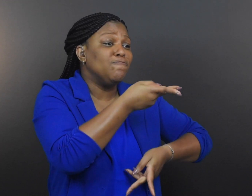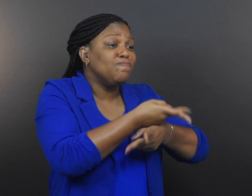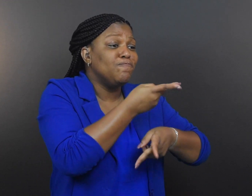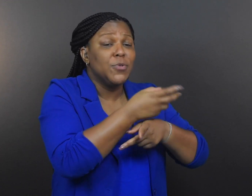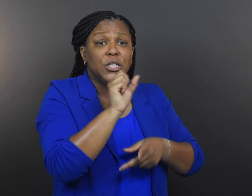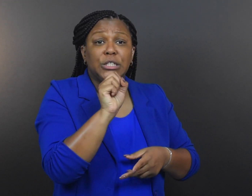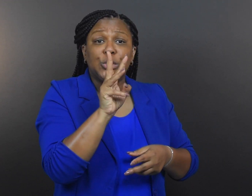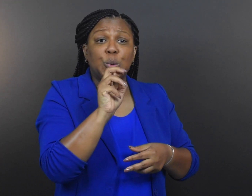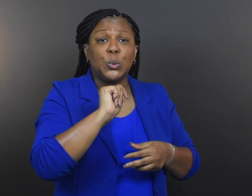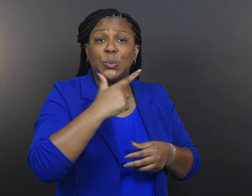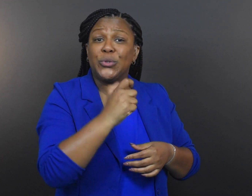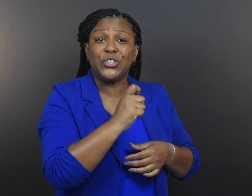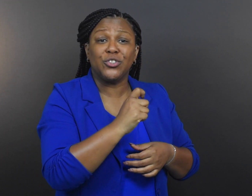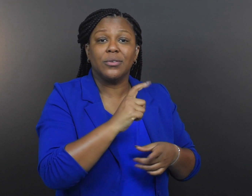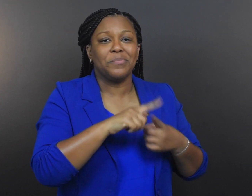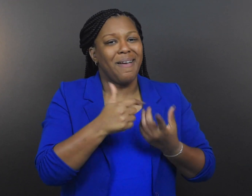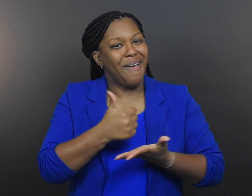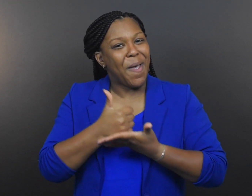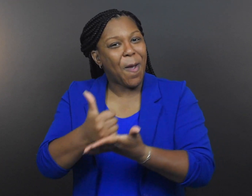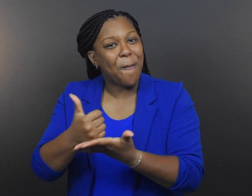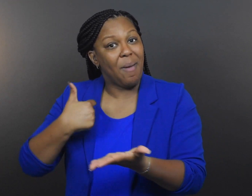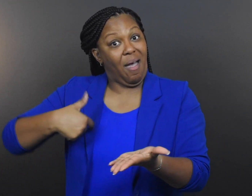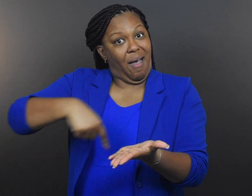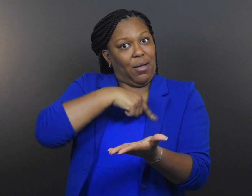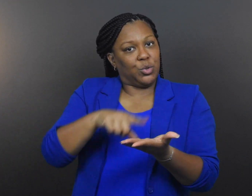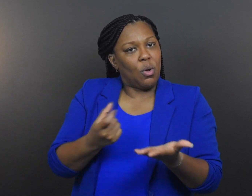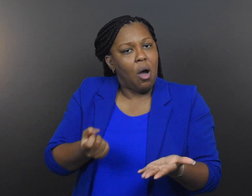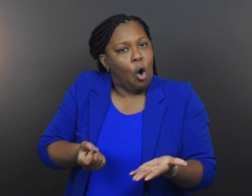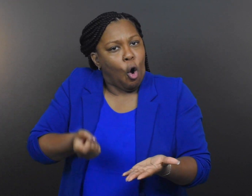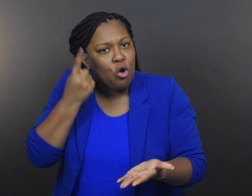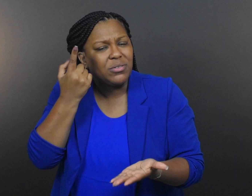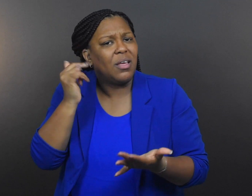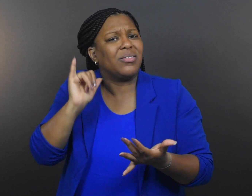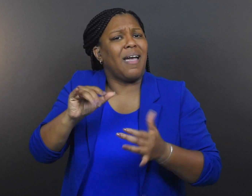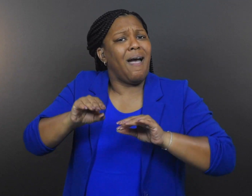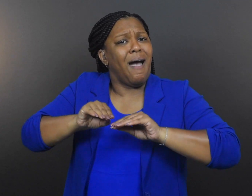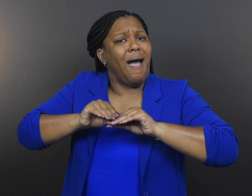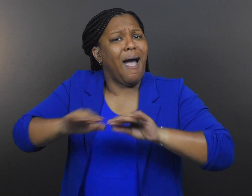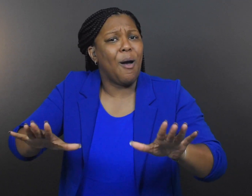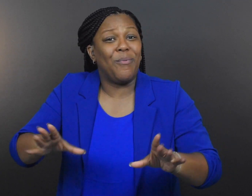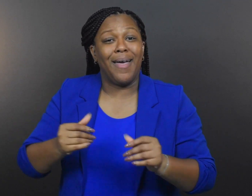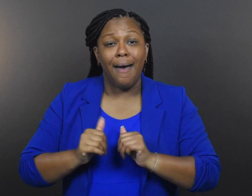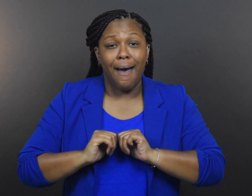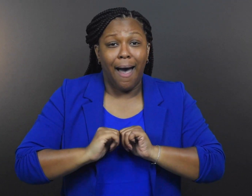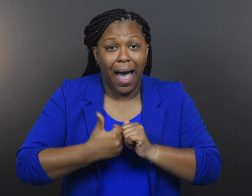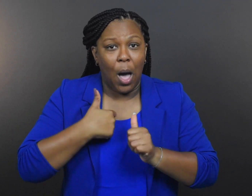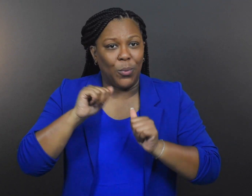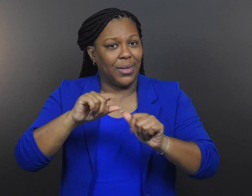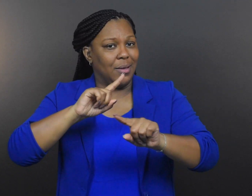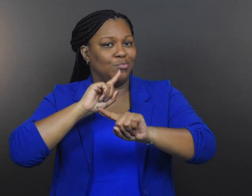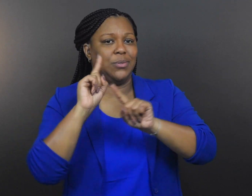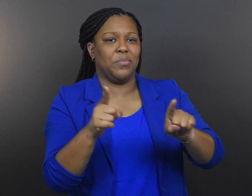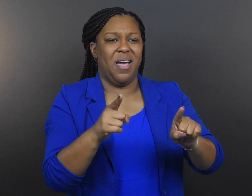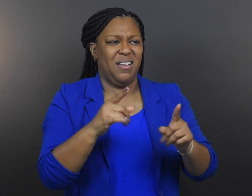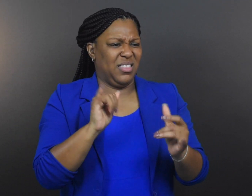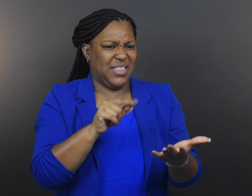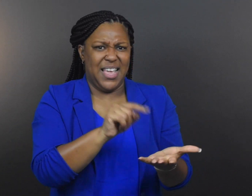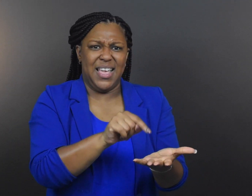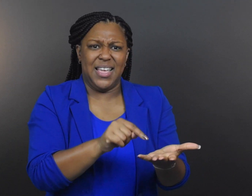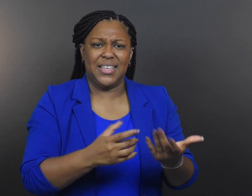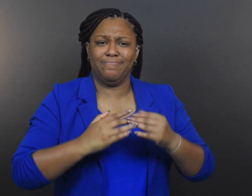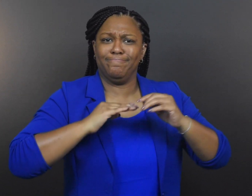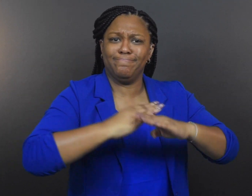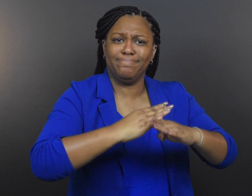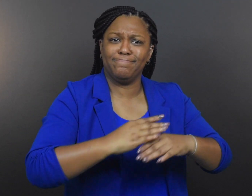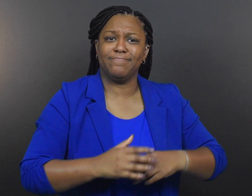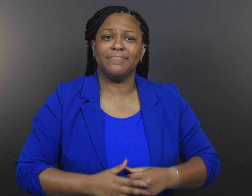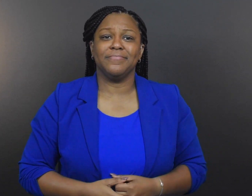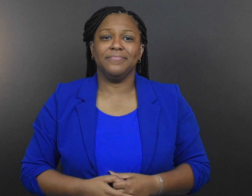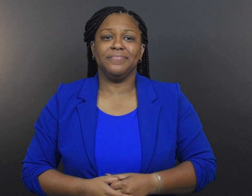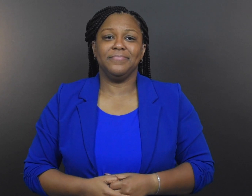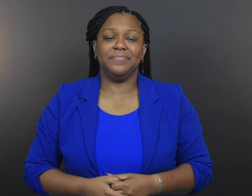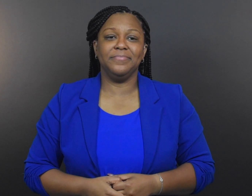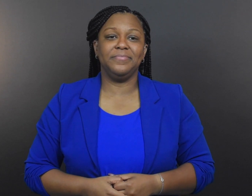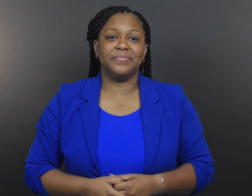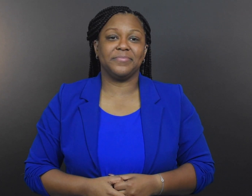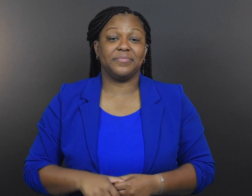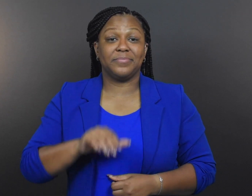but helping us understand this outbreak and how we can respond to it,” she says.